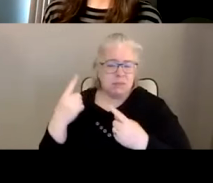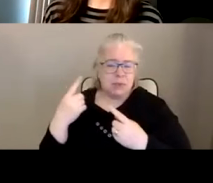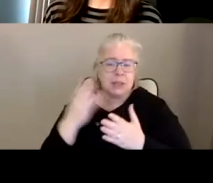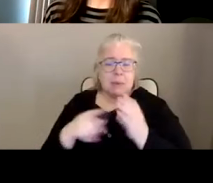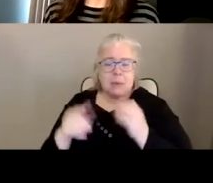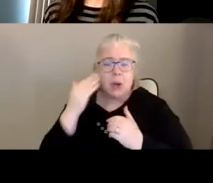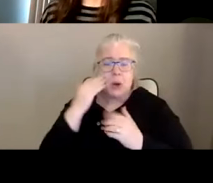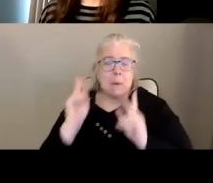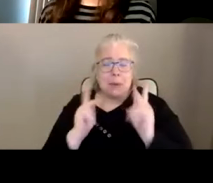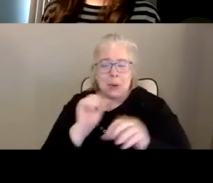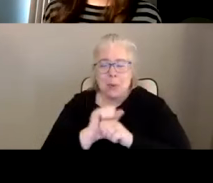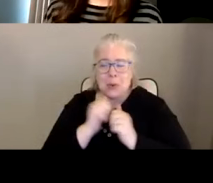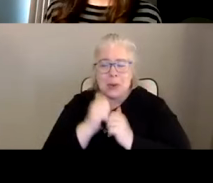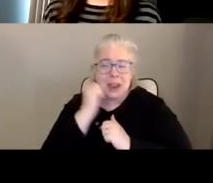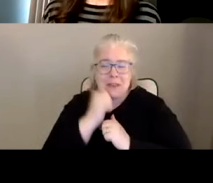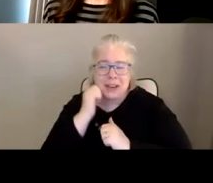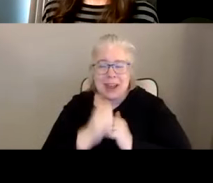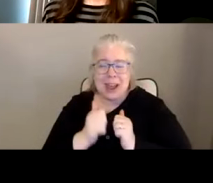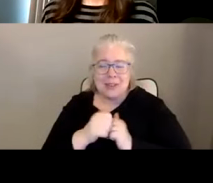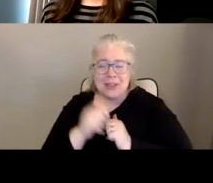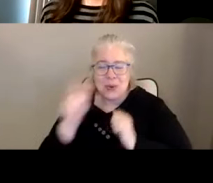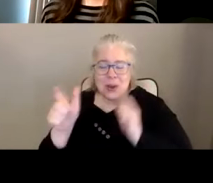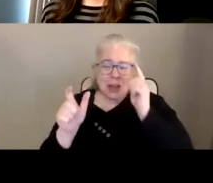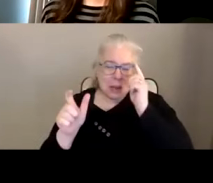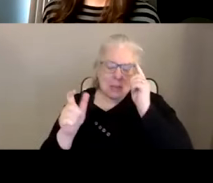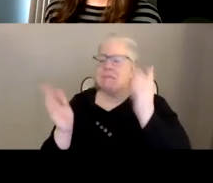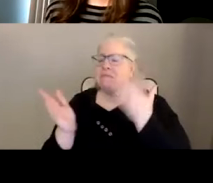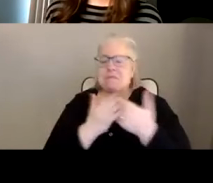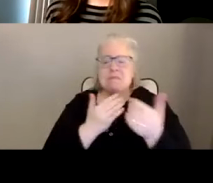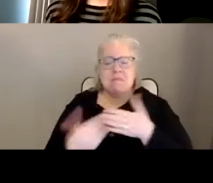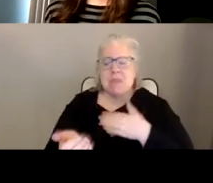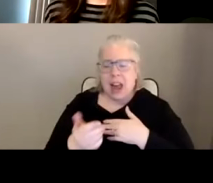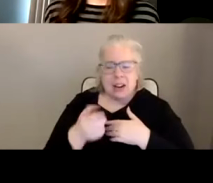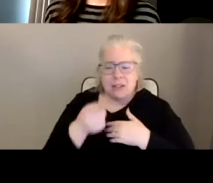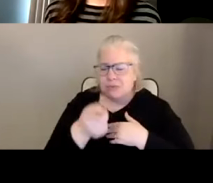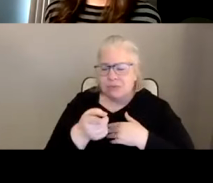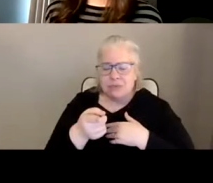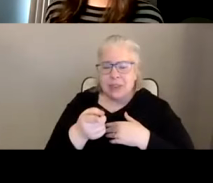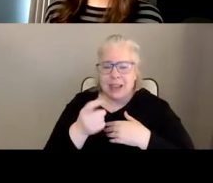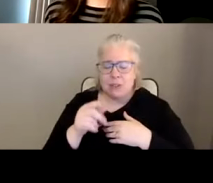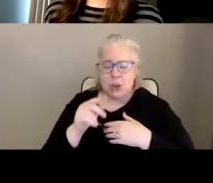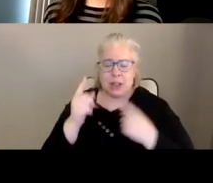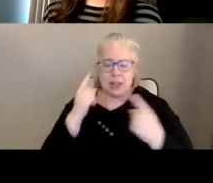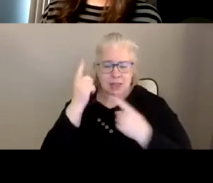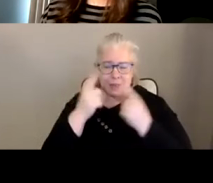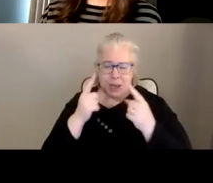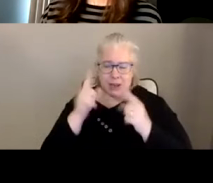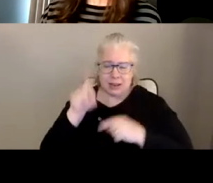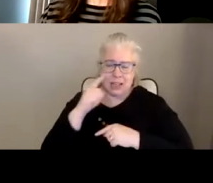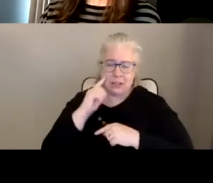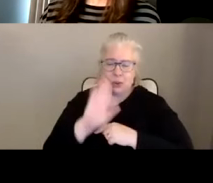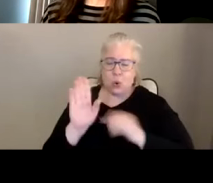that we work with everyday at LUNA. But no matter where you are when you are looking at the needs for your organization.